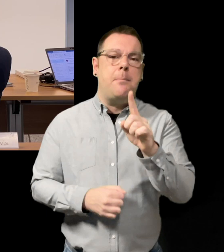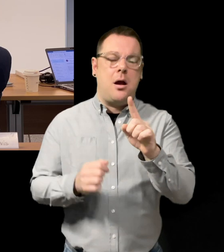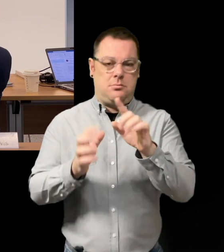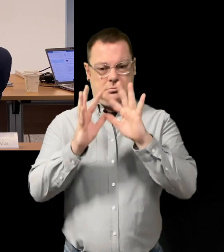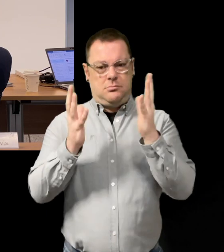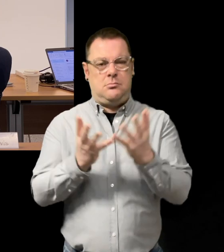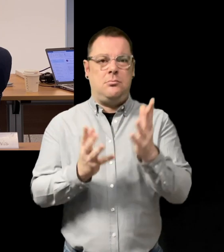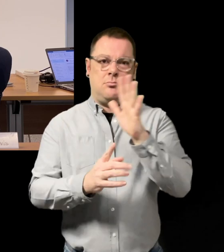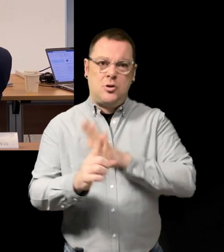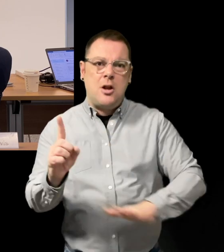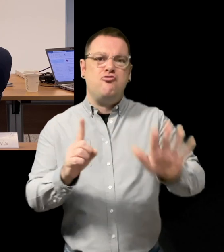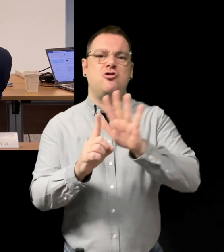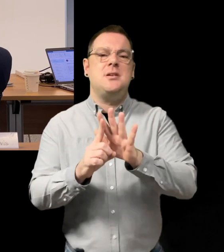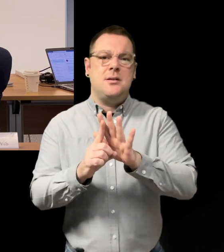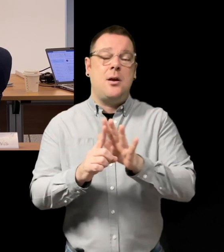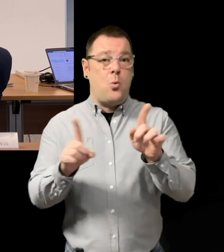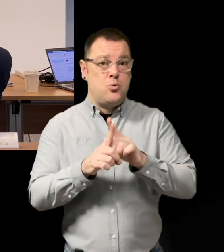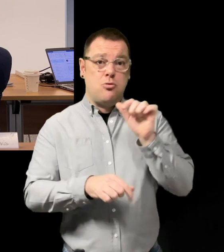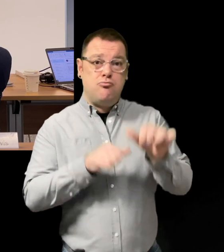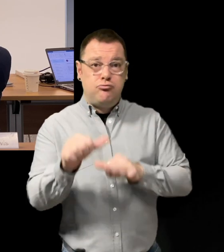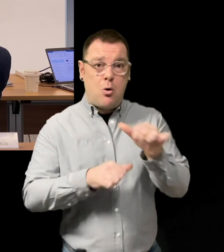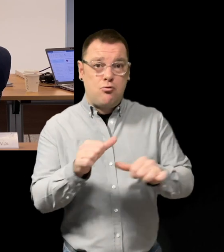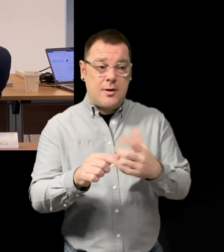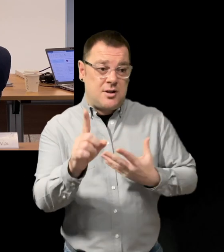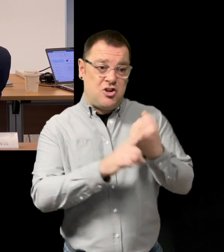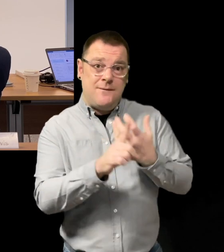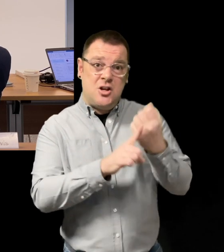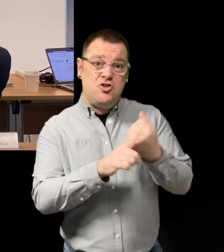but as a country and the progress we have made as an organisation,